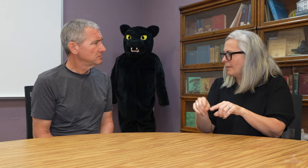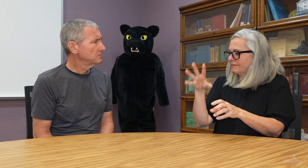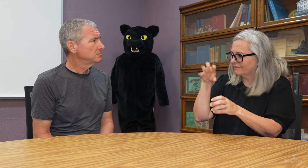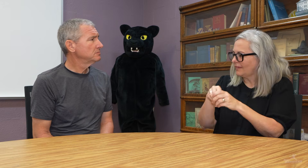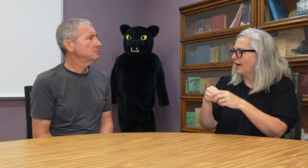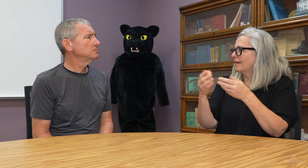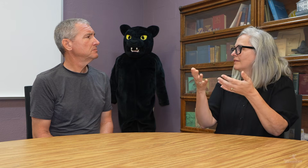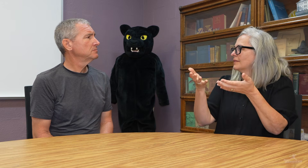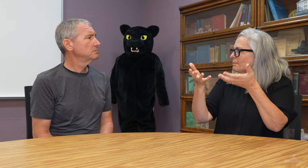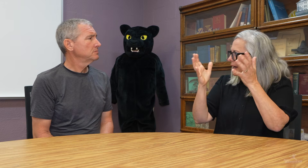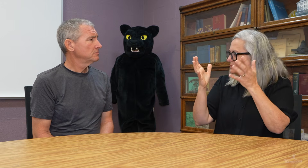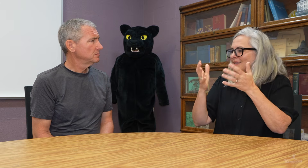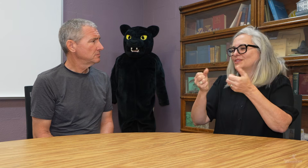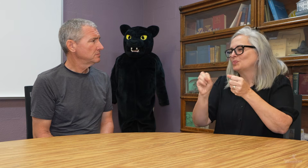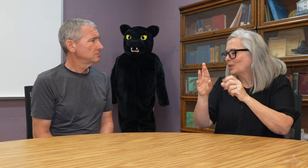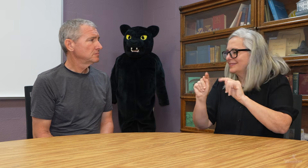They get to be involved in basketball, sports, and other activities.